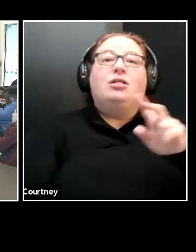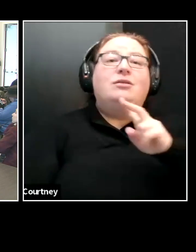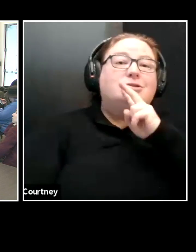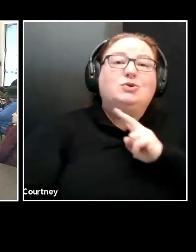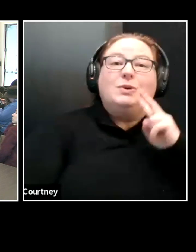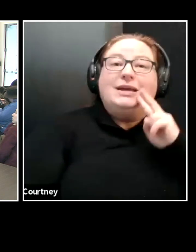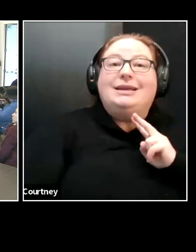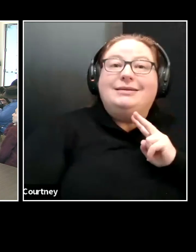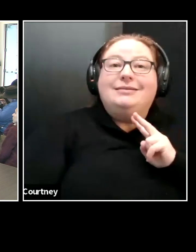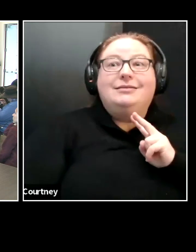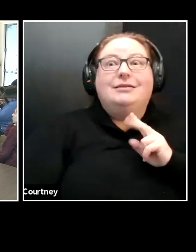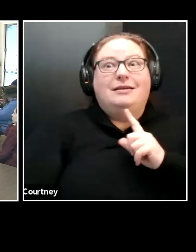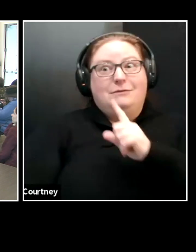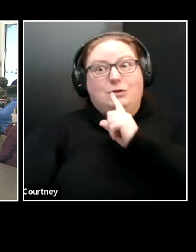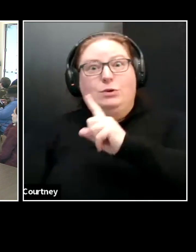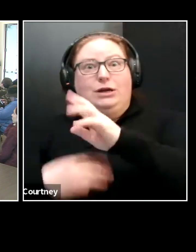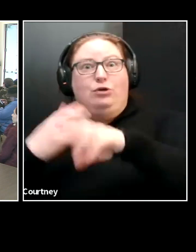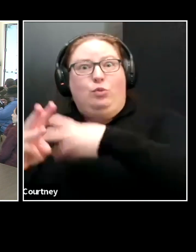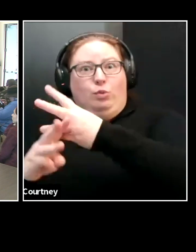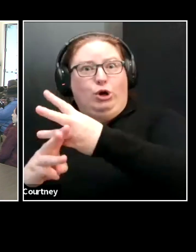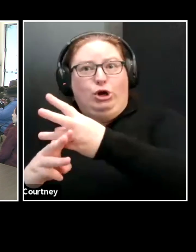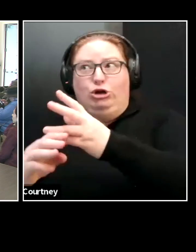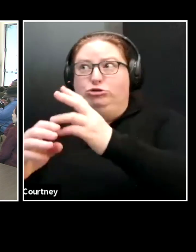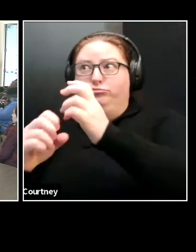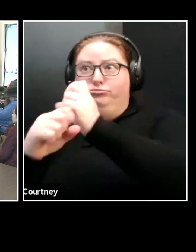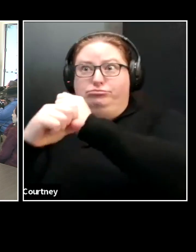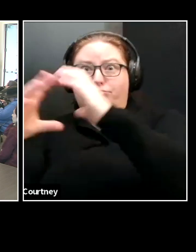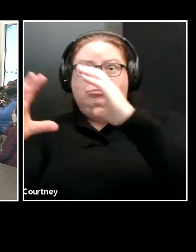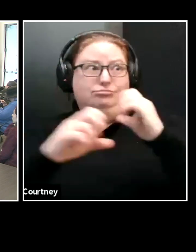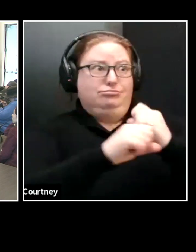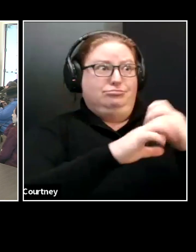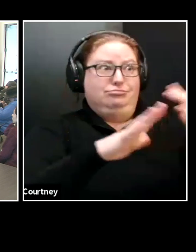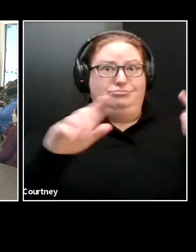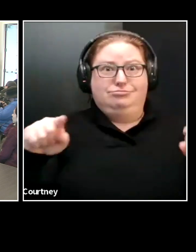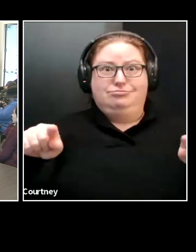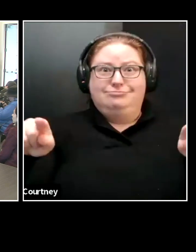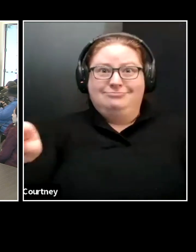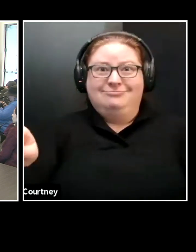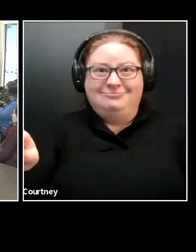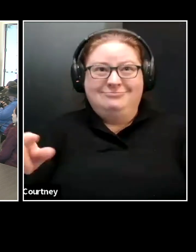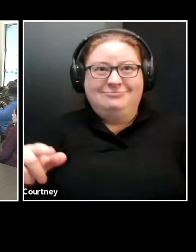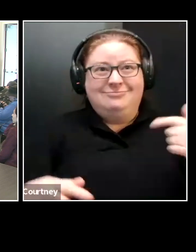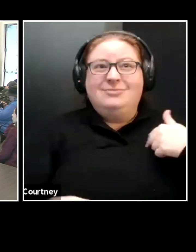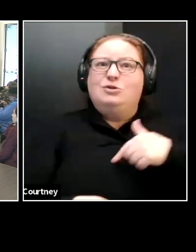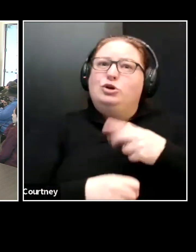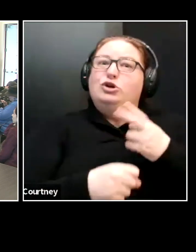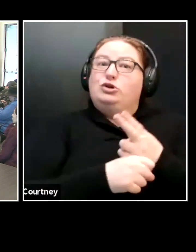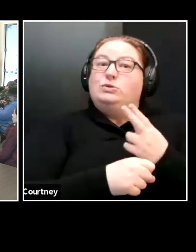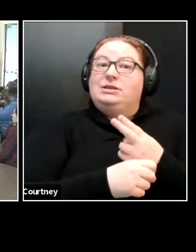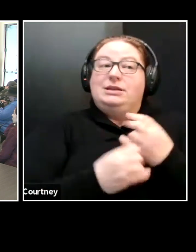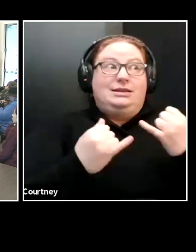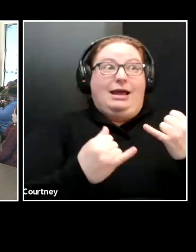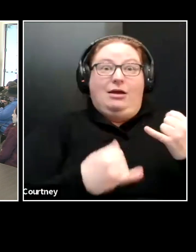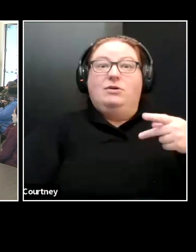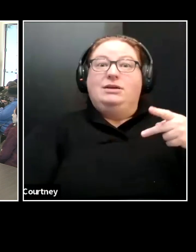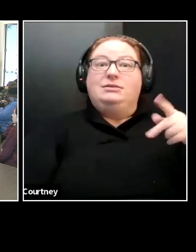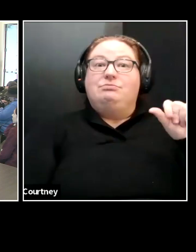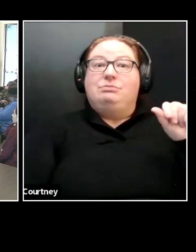and and we we we are using it now as planners and like you're referencing this as reports